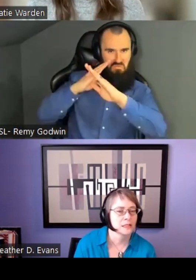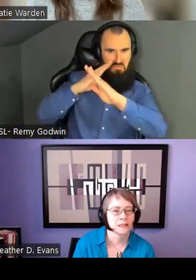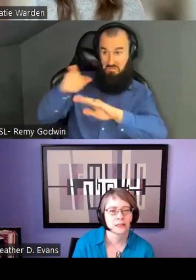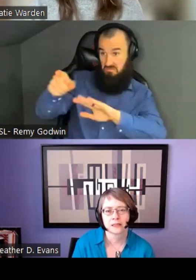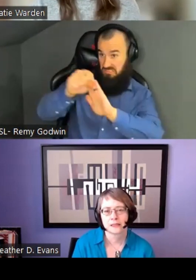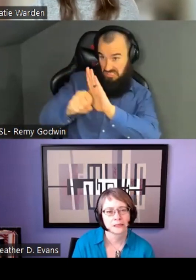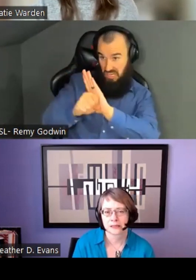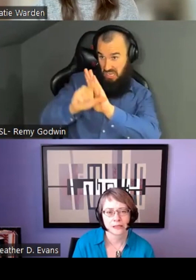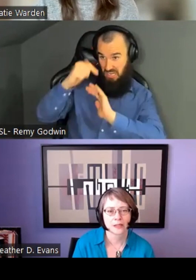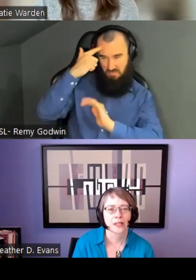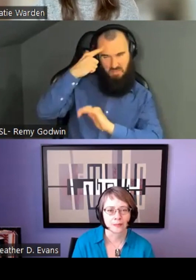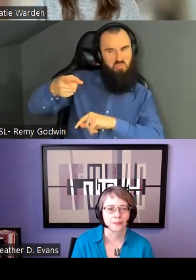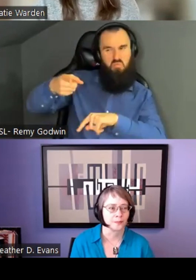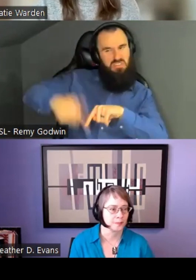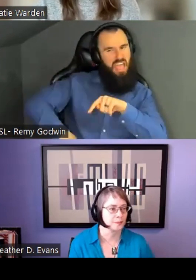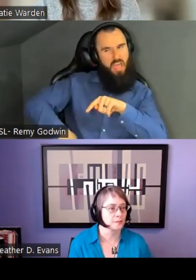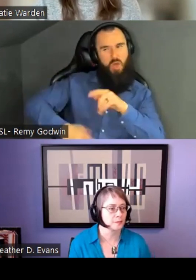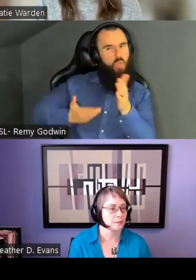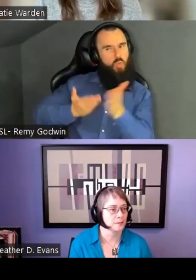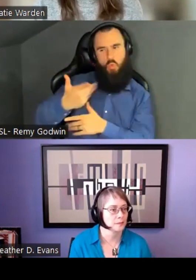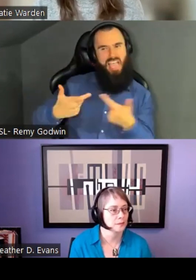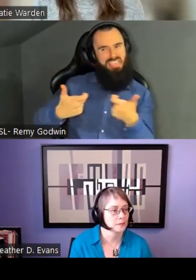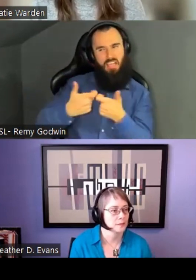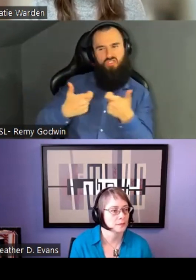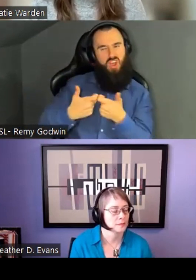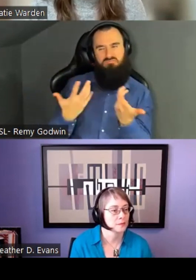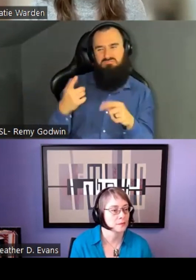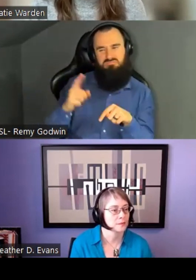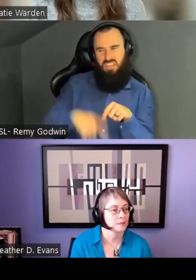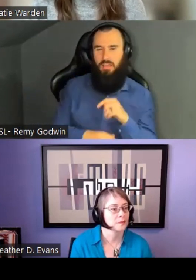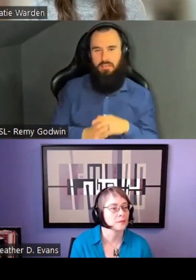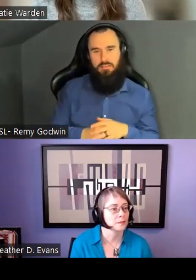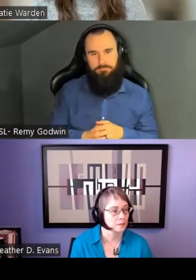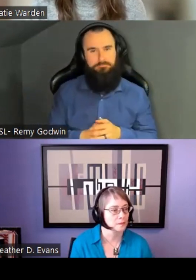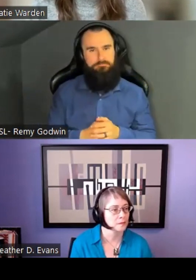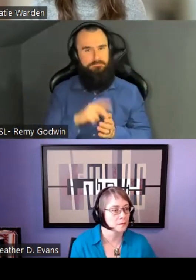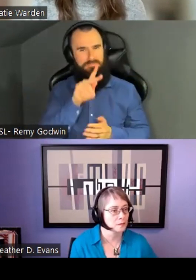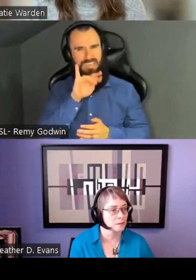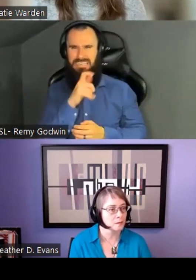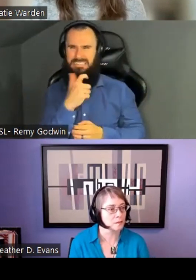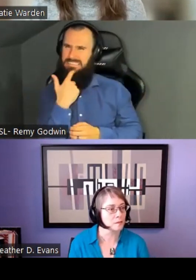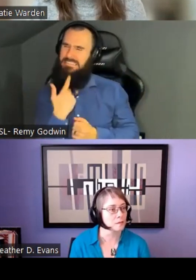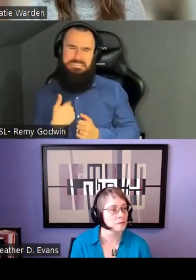No, I haven't heard of that, from first glance, that feels right.